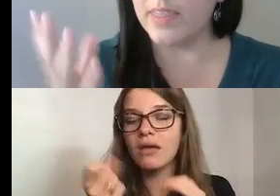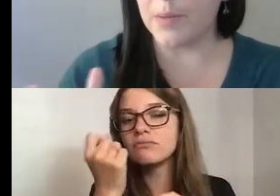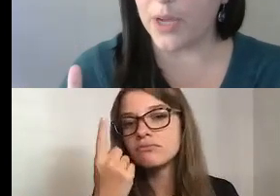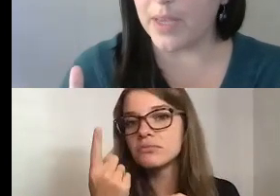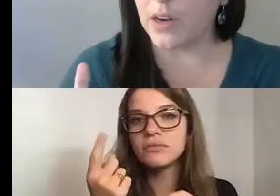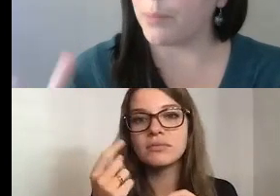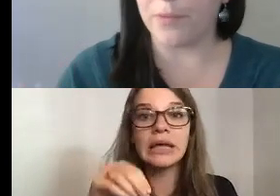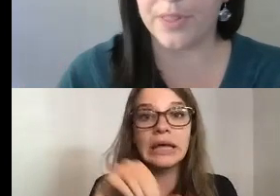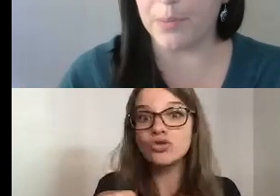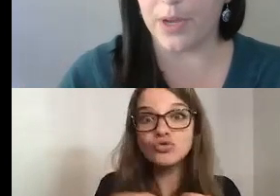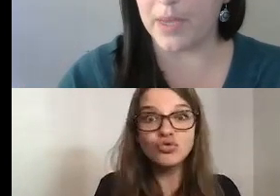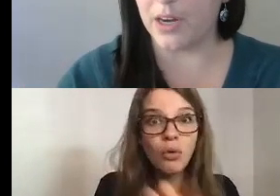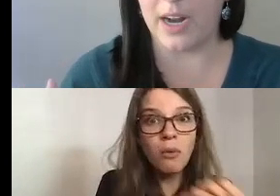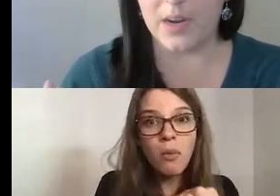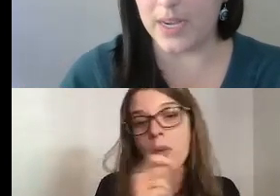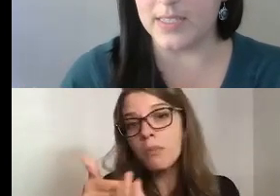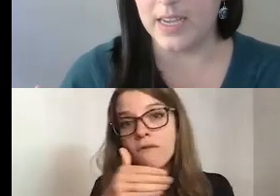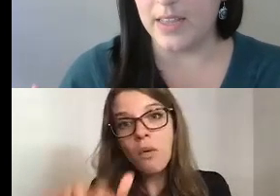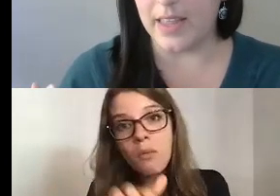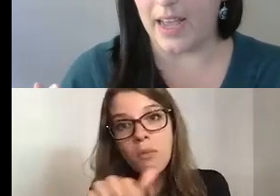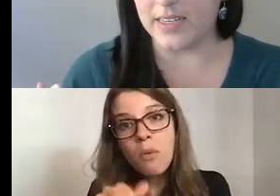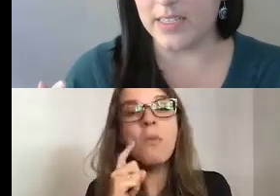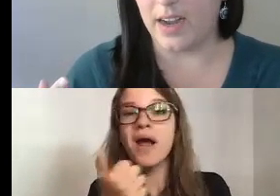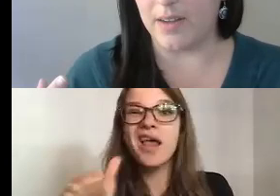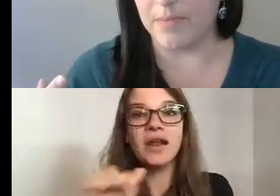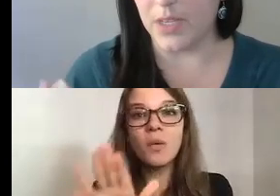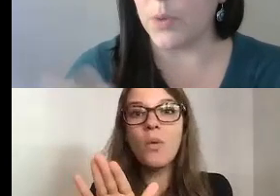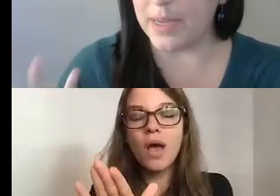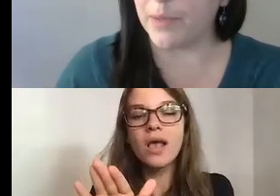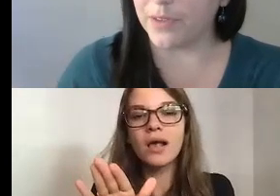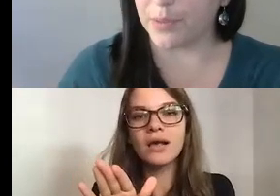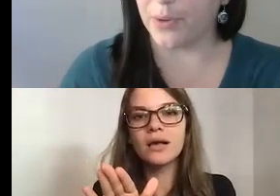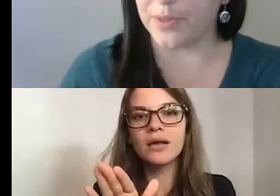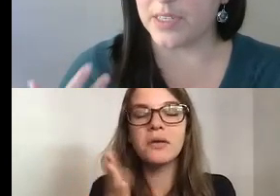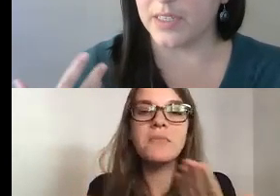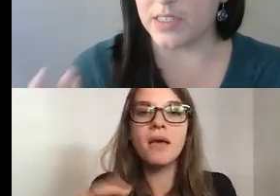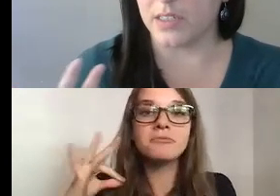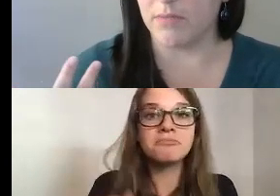the appointment or before the appointment or any ways that you know would be helpful for both to to